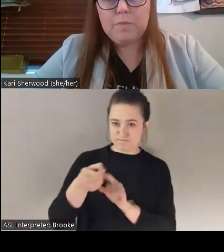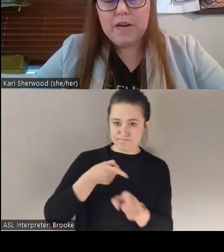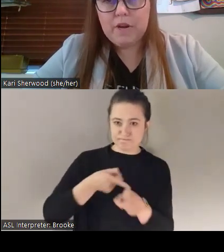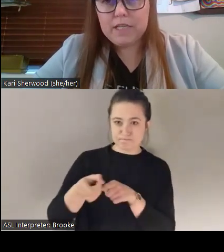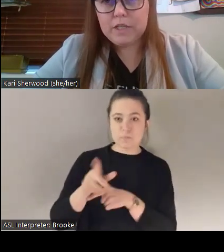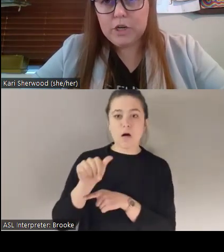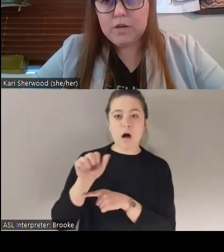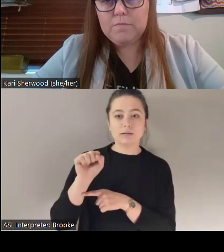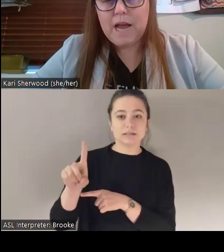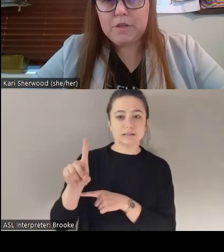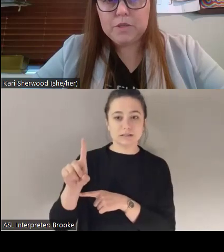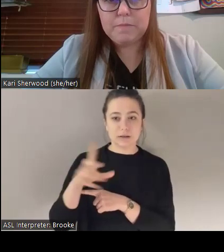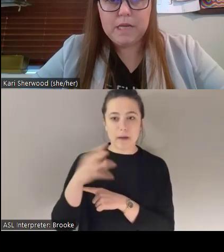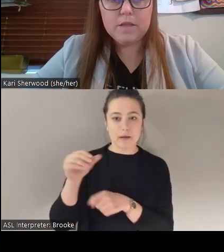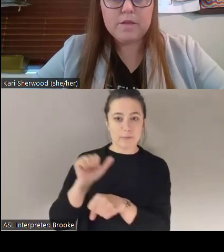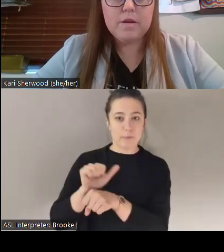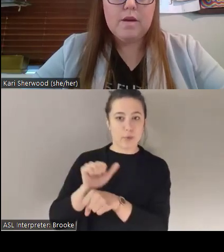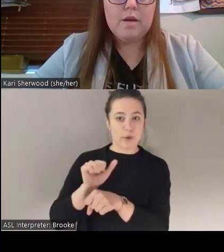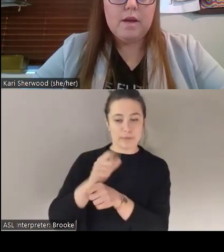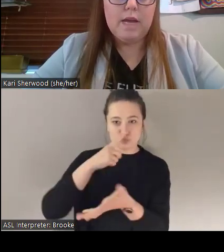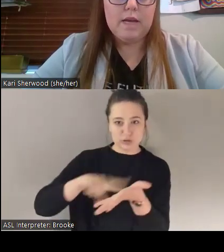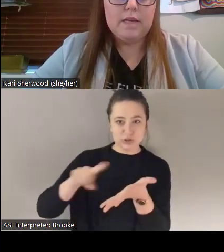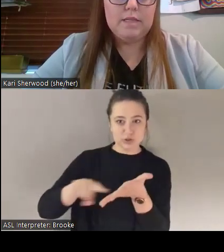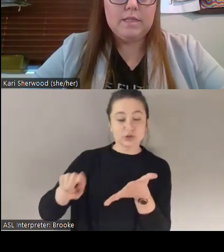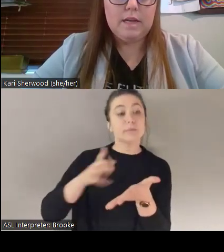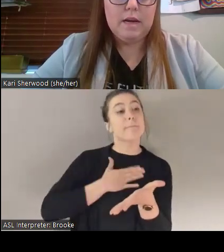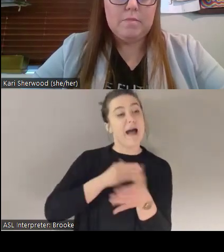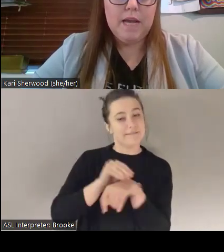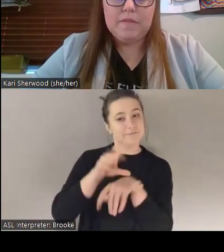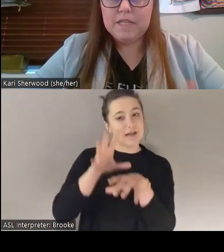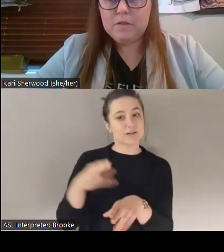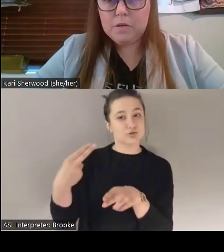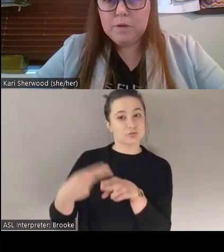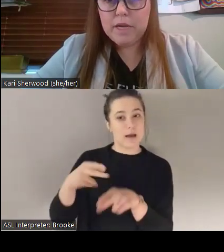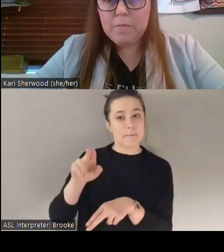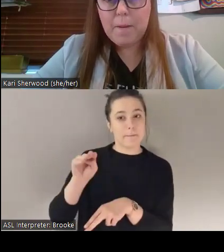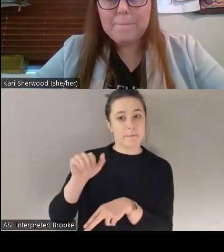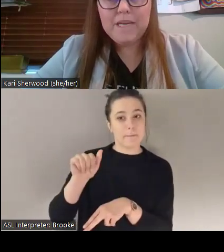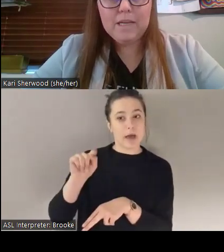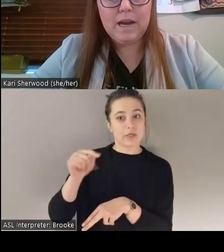with my advisor, Matthew Smith. And yeah, that's a little bit about me and